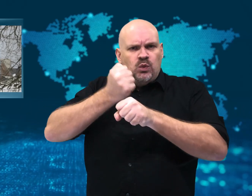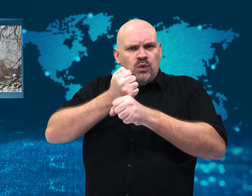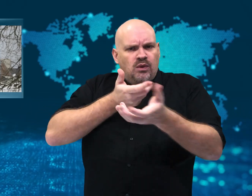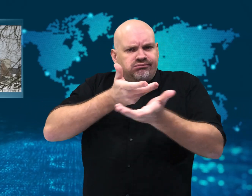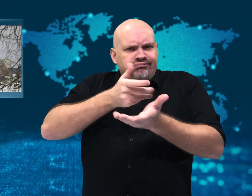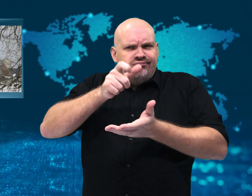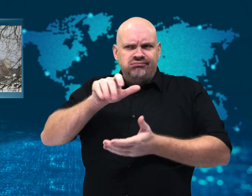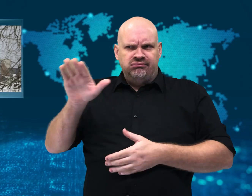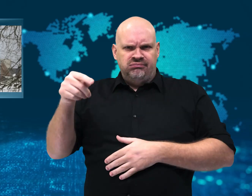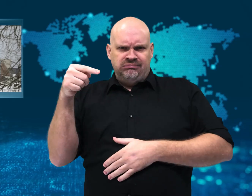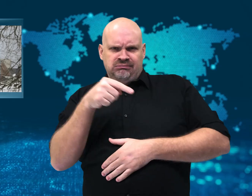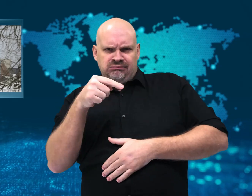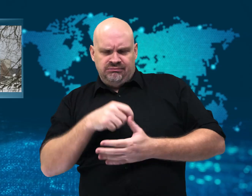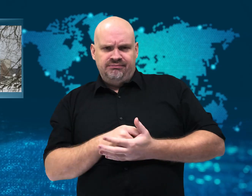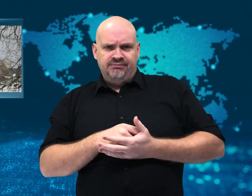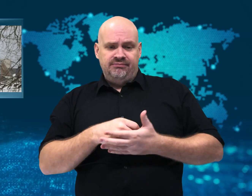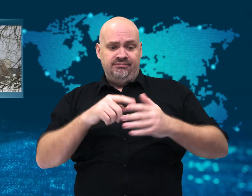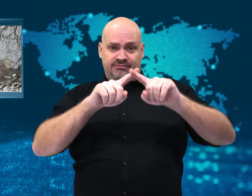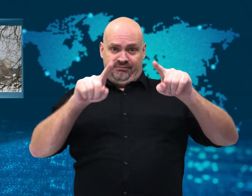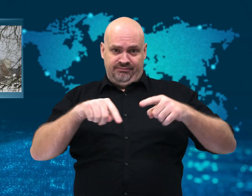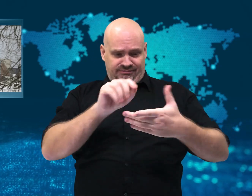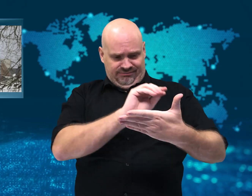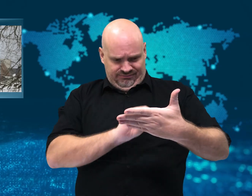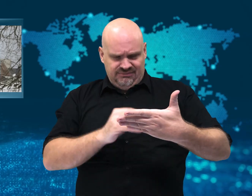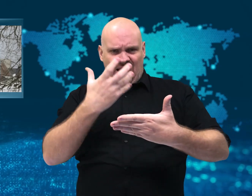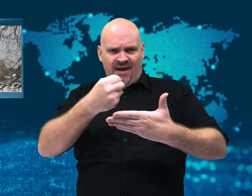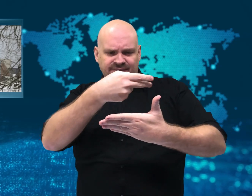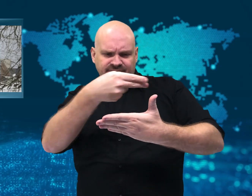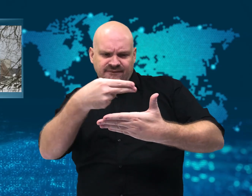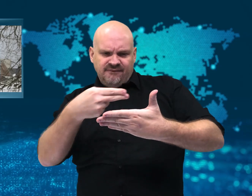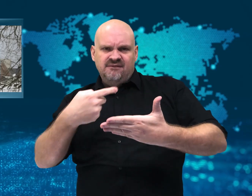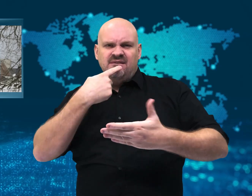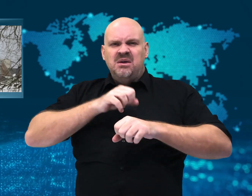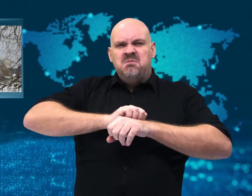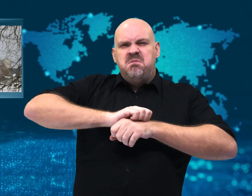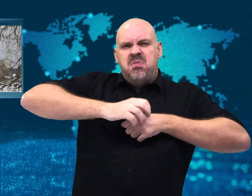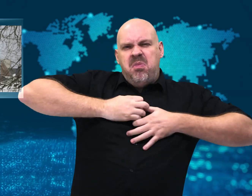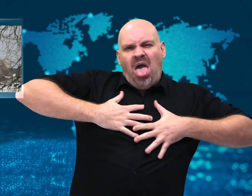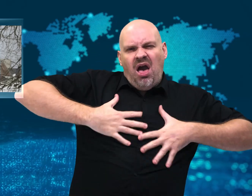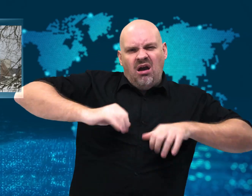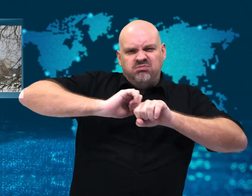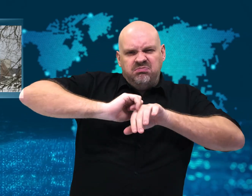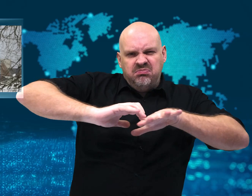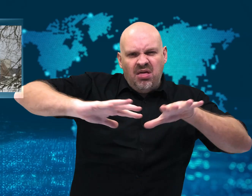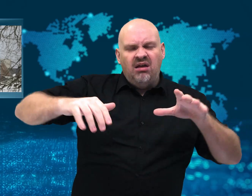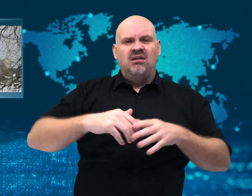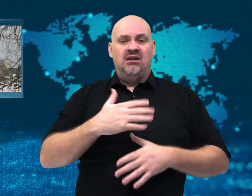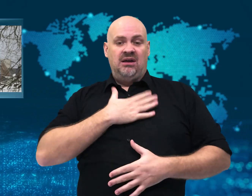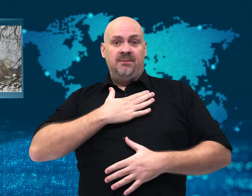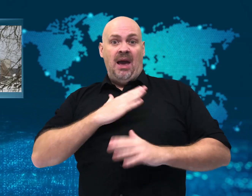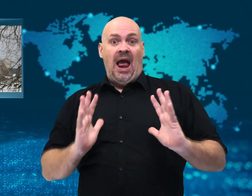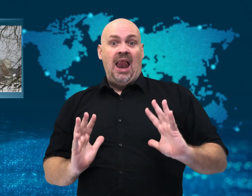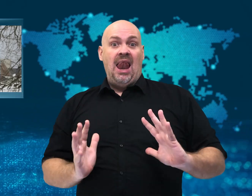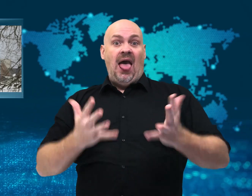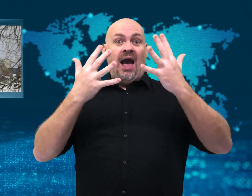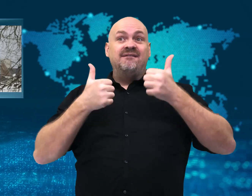and “The thoughts won’t stop - help me.” Ethan was removed from